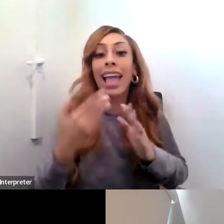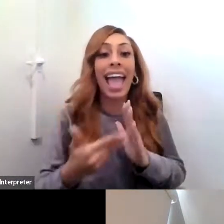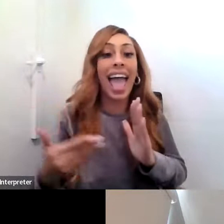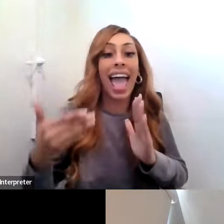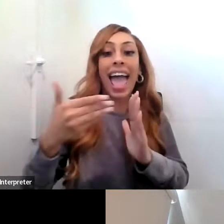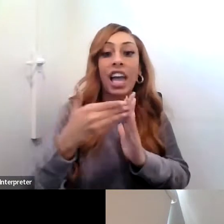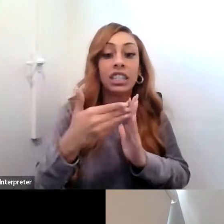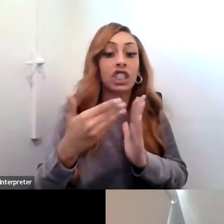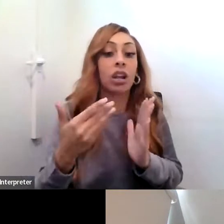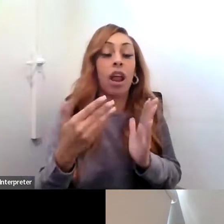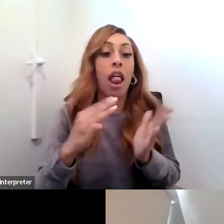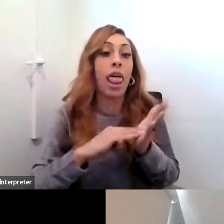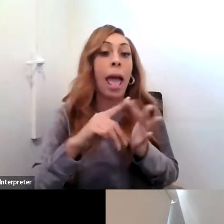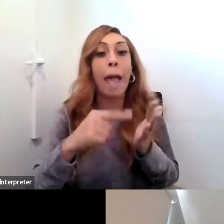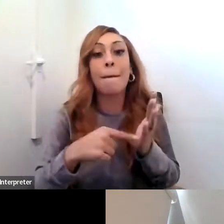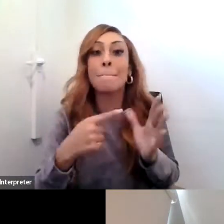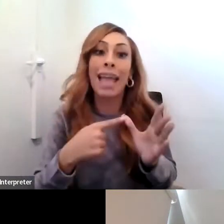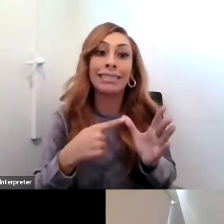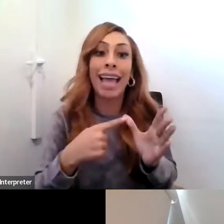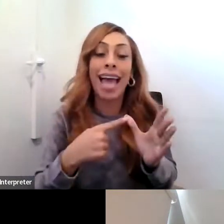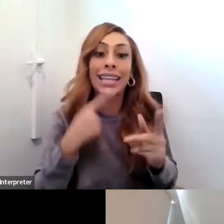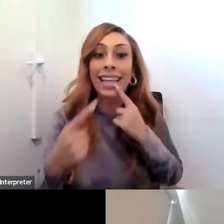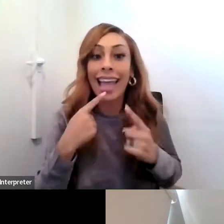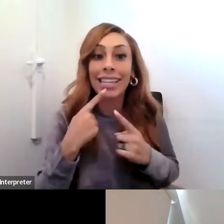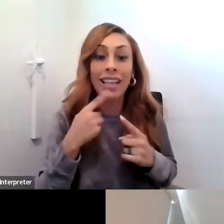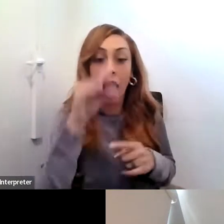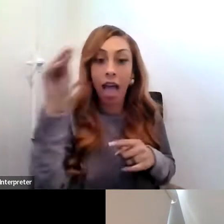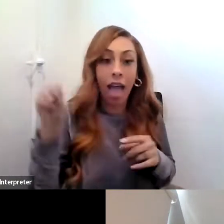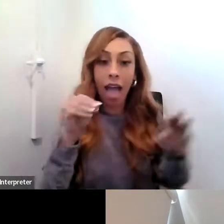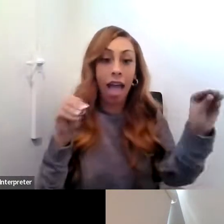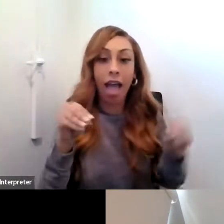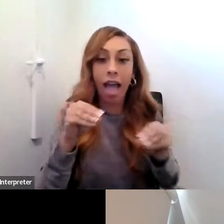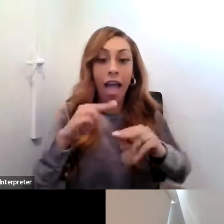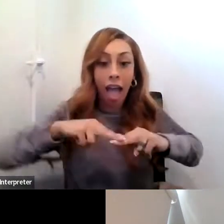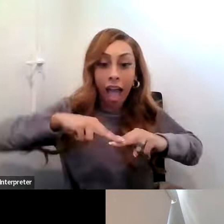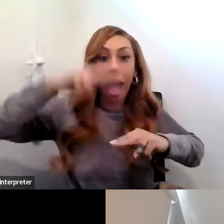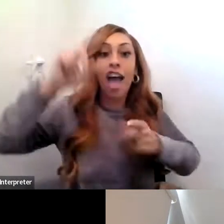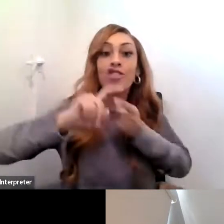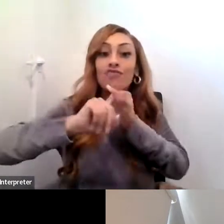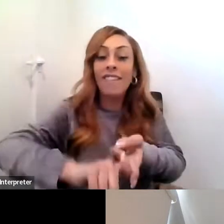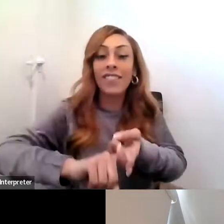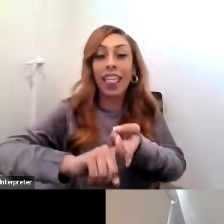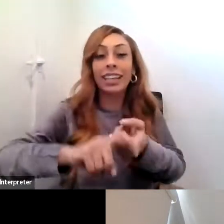for search engines to index and subsequently assign a higher relevance to your content potentially.